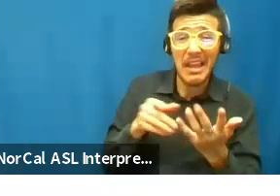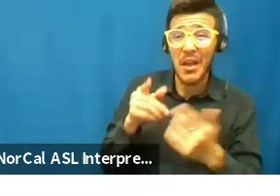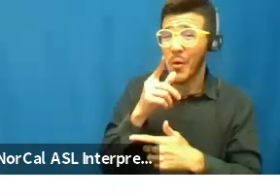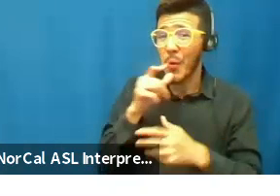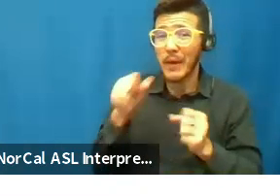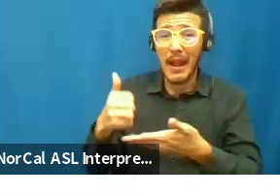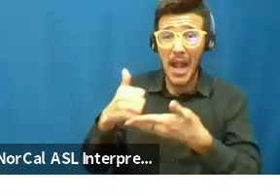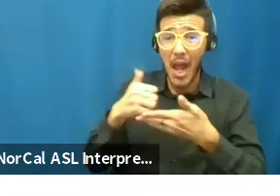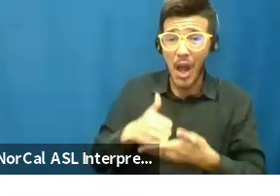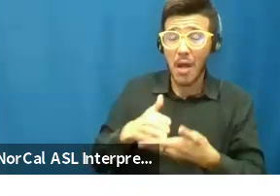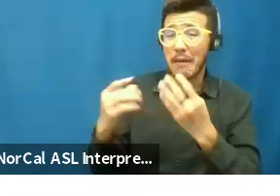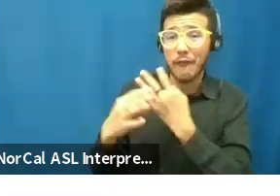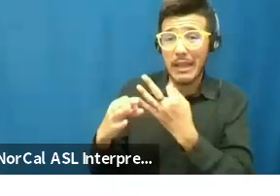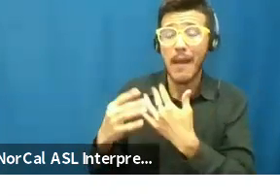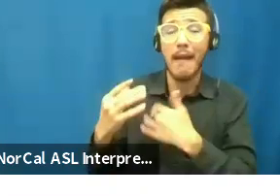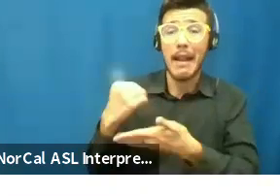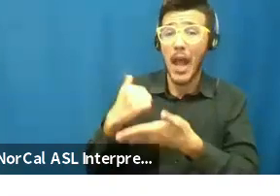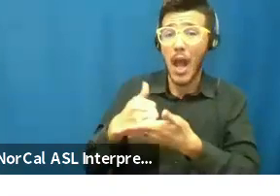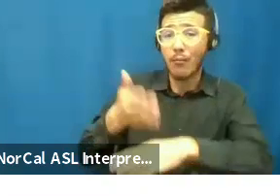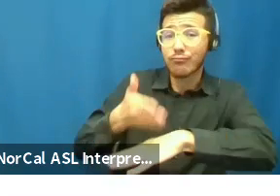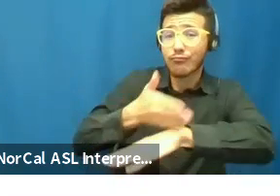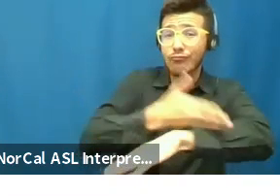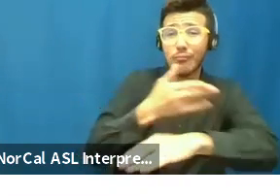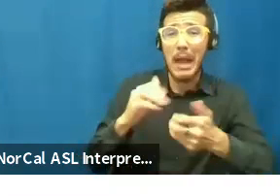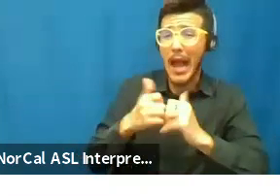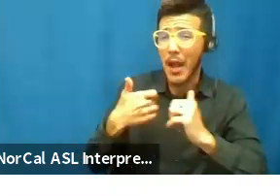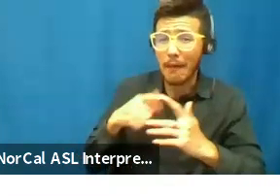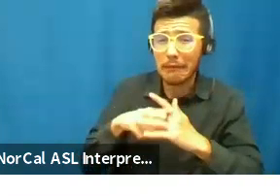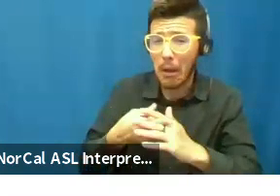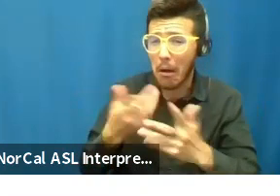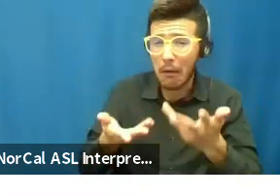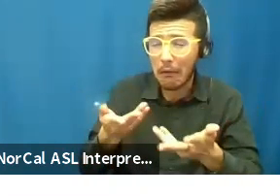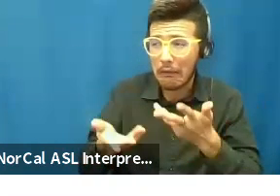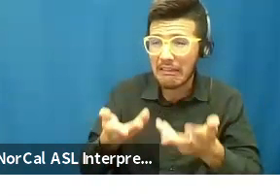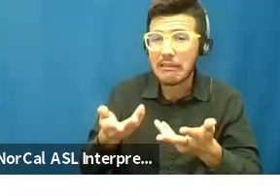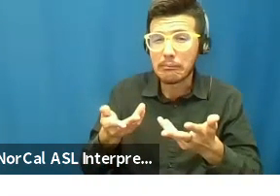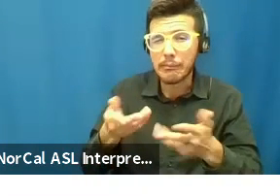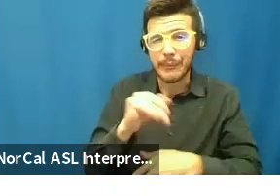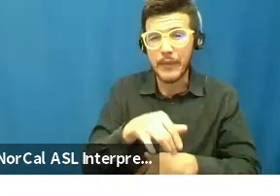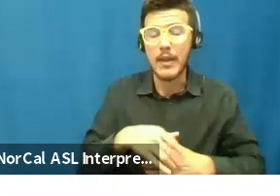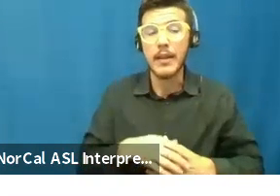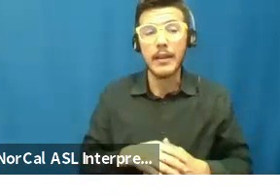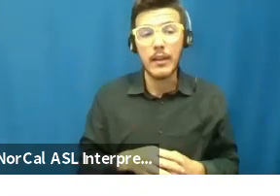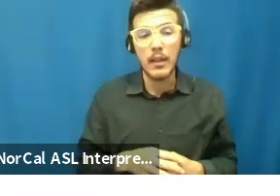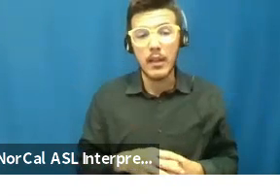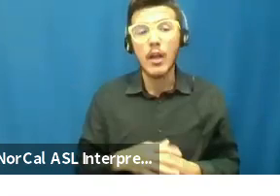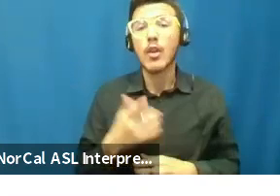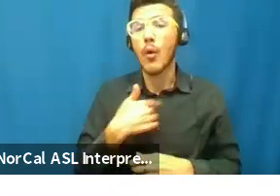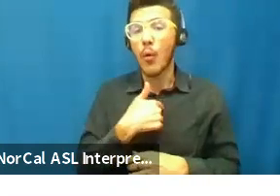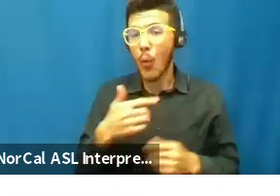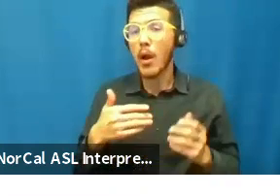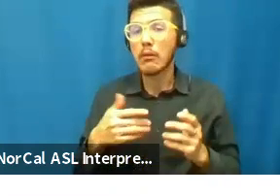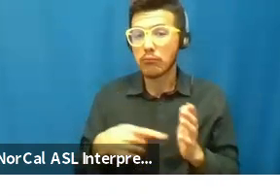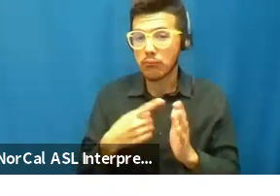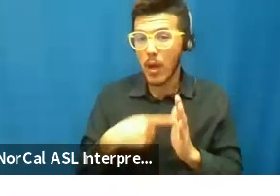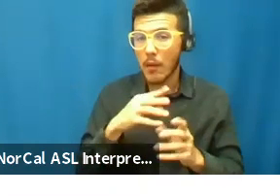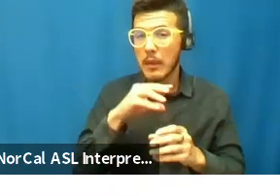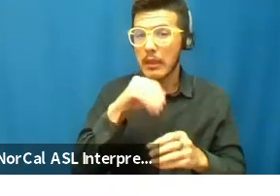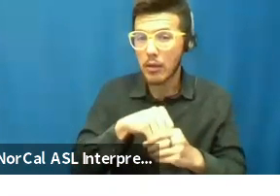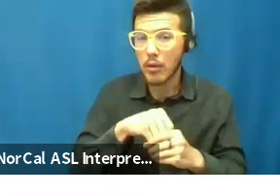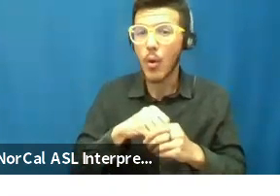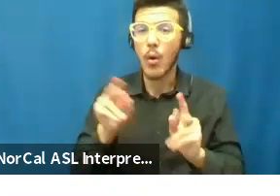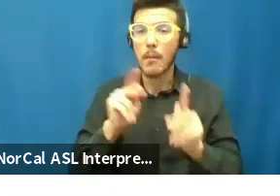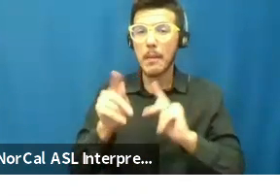on where to start or what to implement? We do often include subject matter experts as